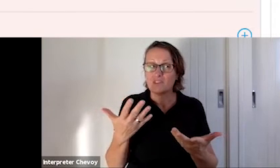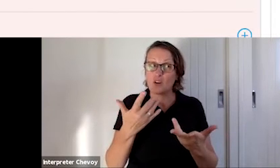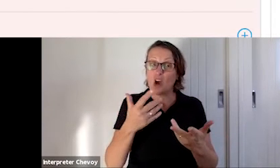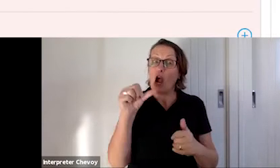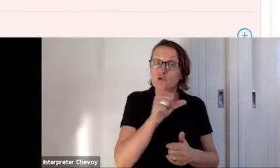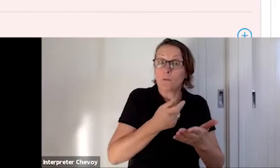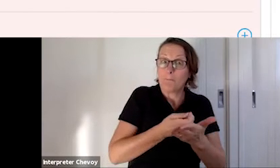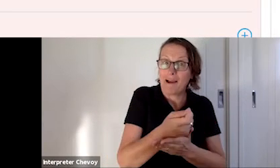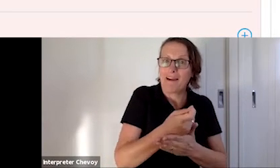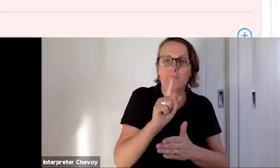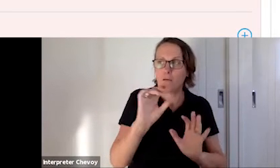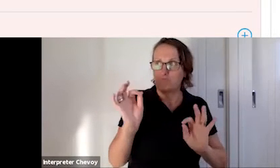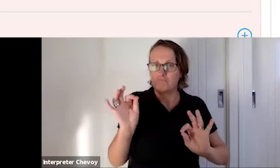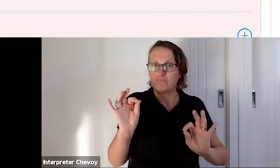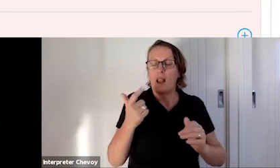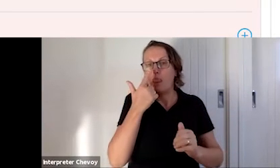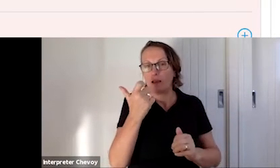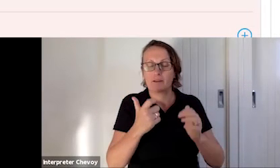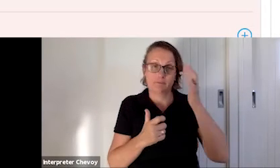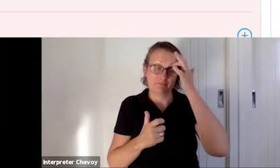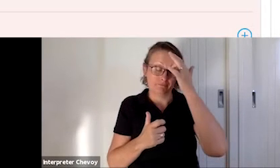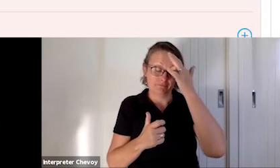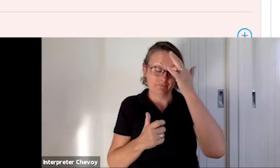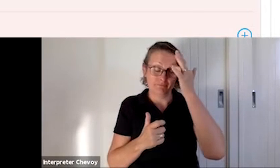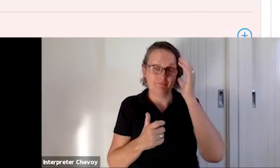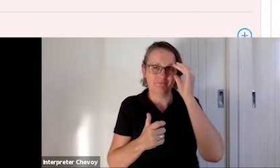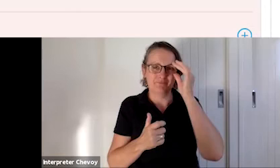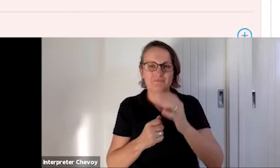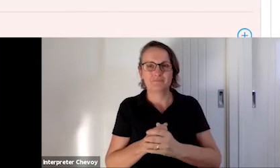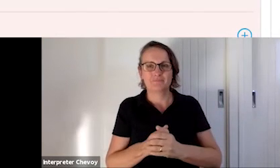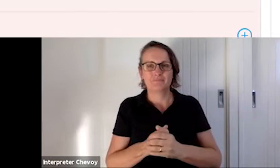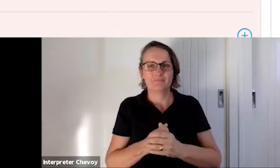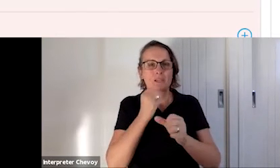Something I would say is it is not expected or required that